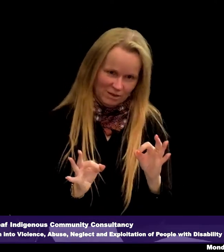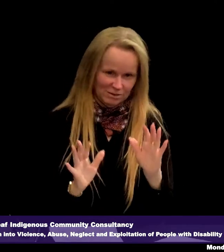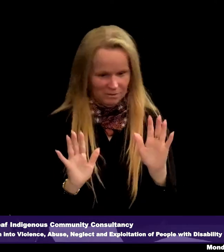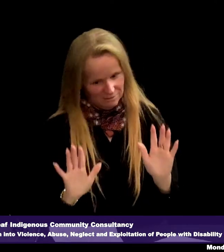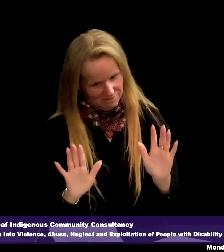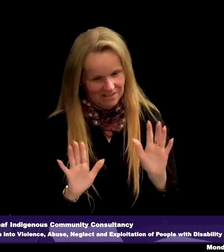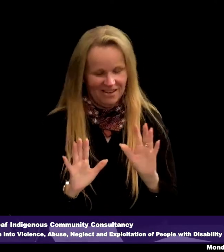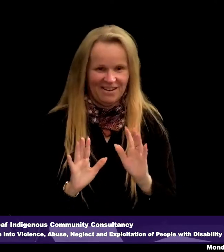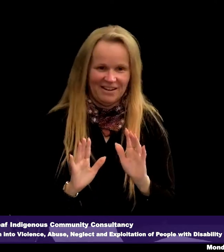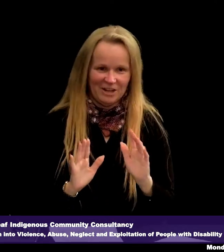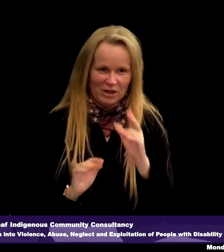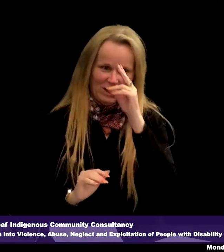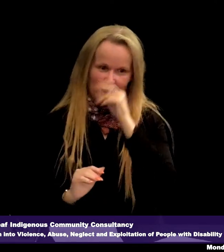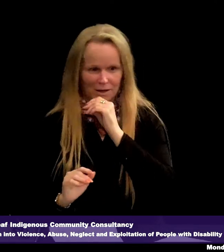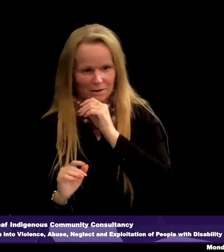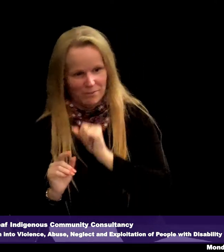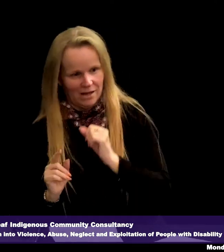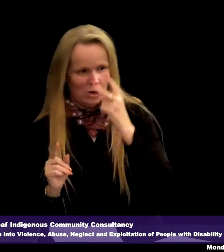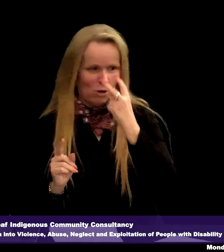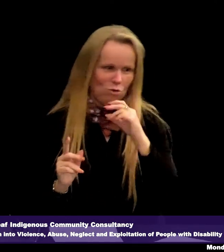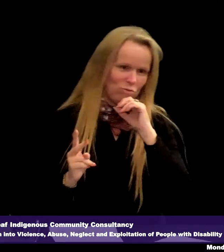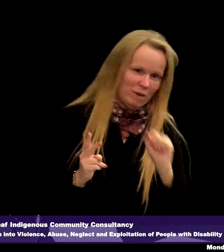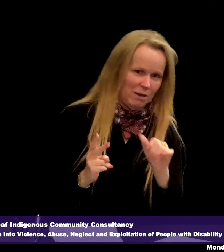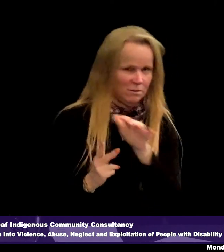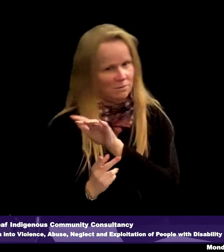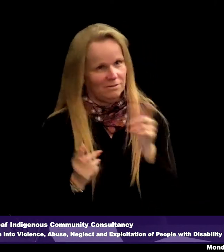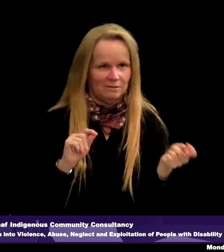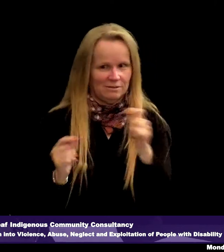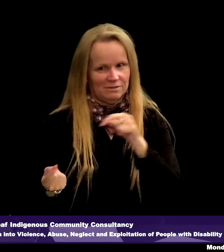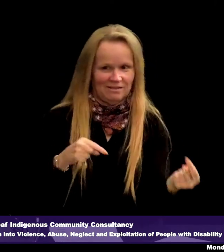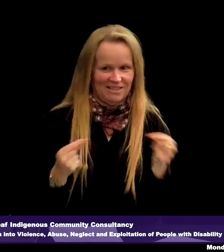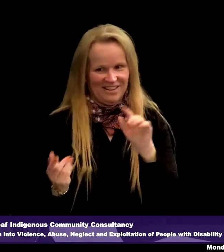It's not a perfect solution, I know, for a young man and an older gentleman to be